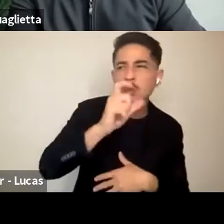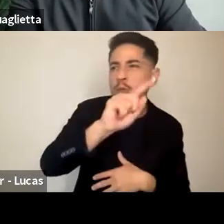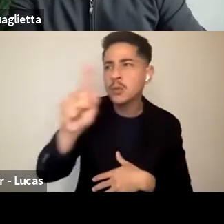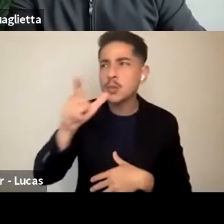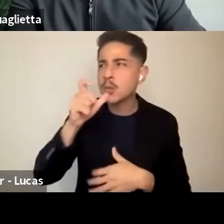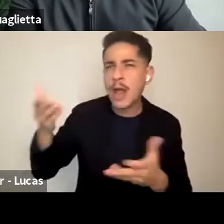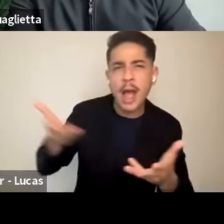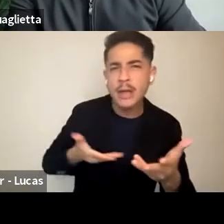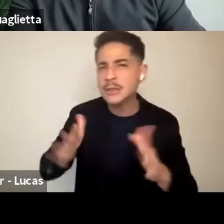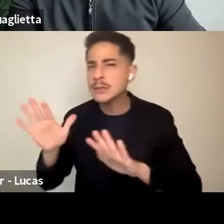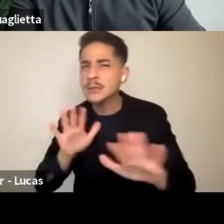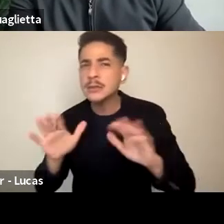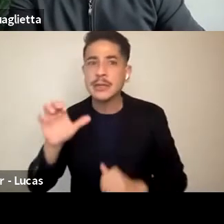Seo has so many disciplines there's low.